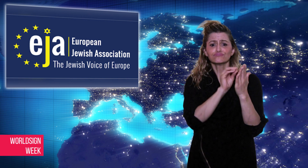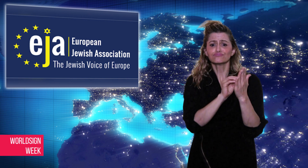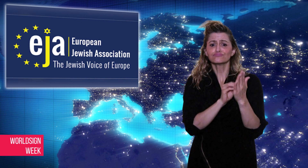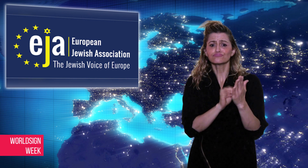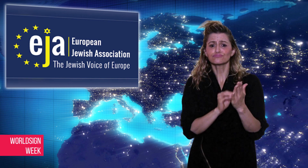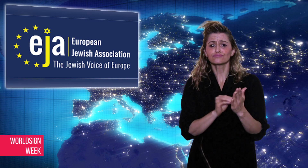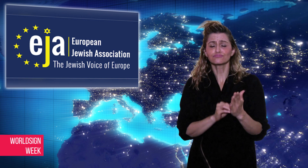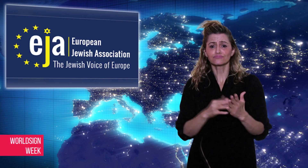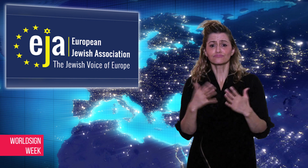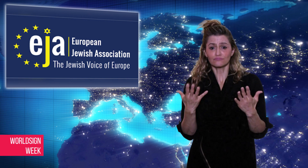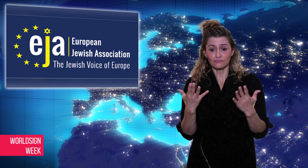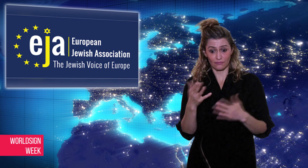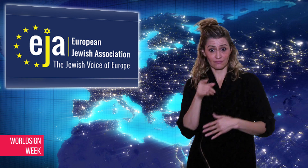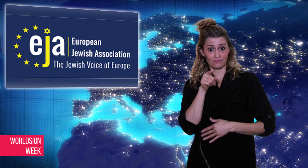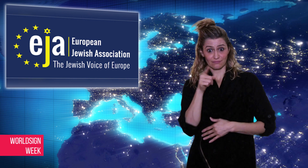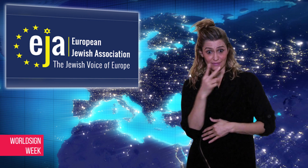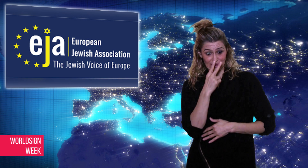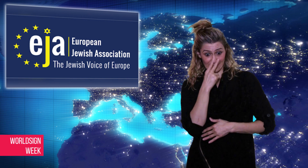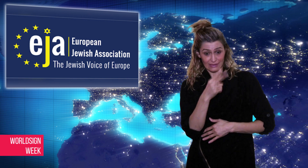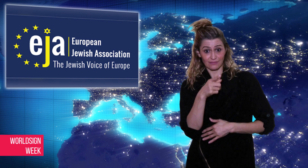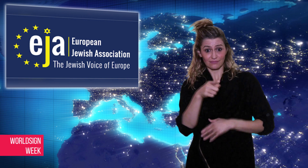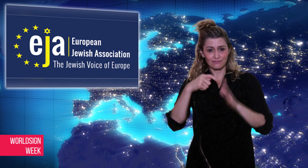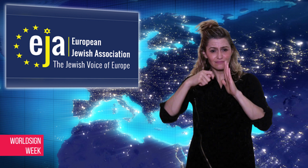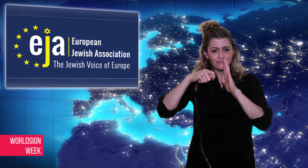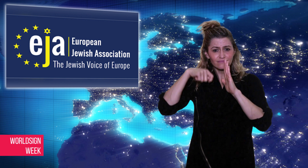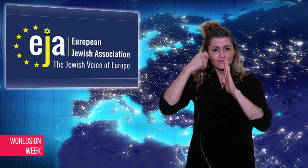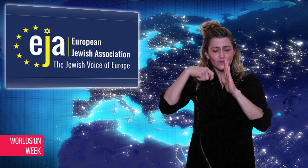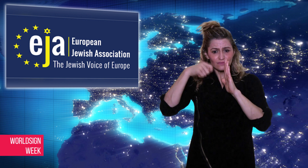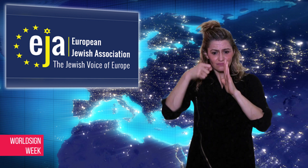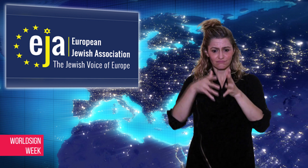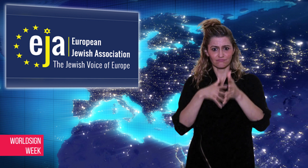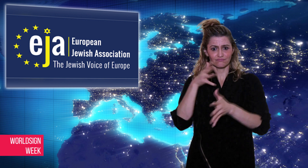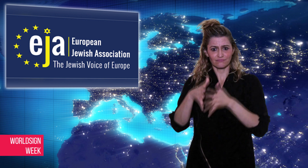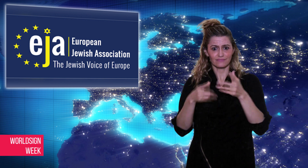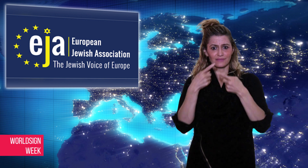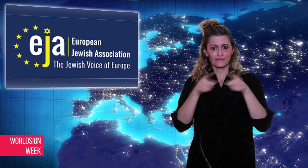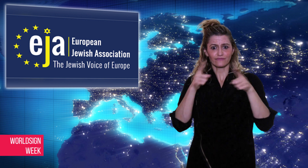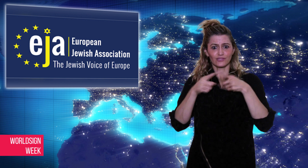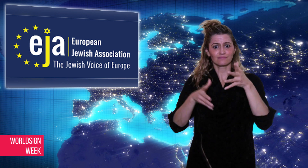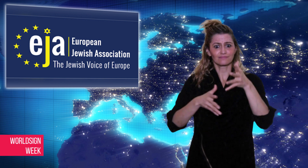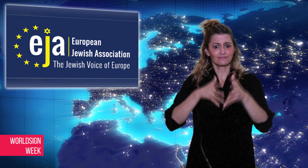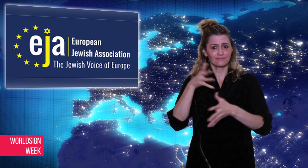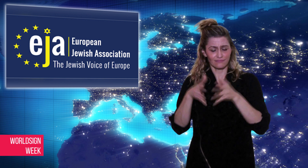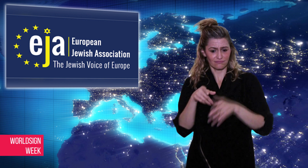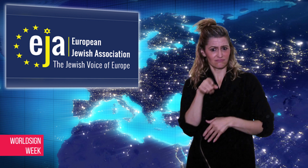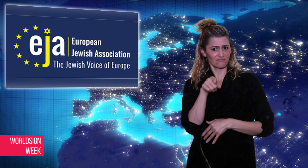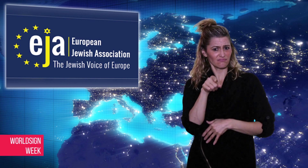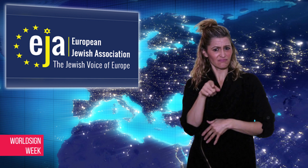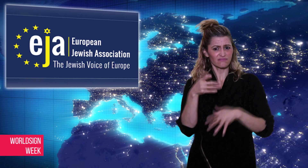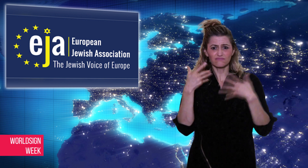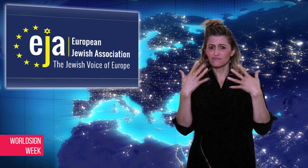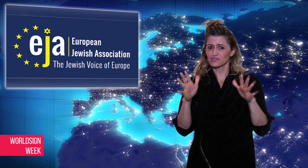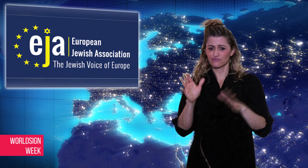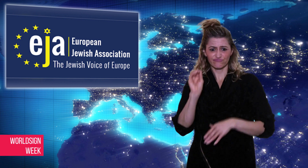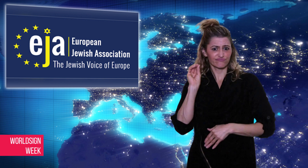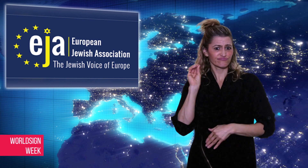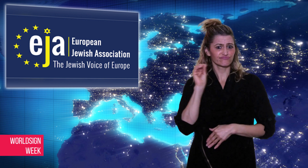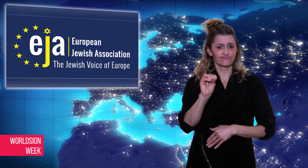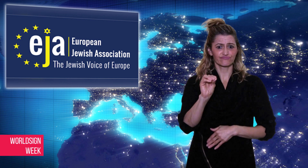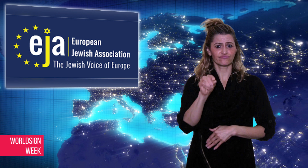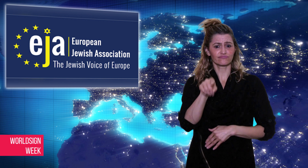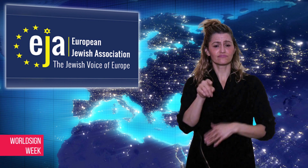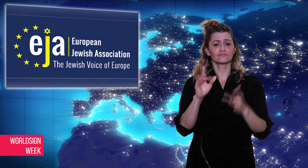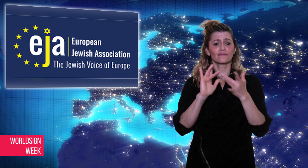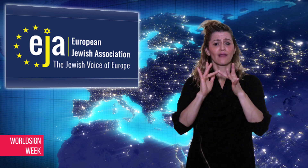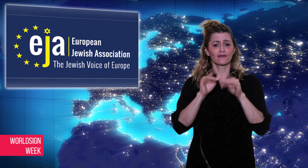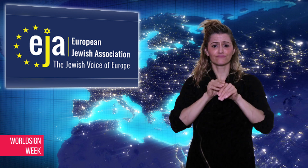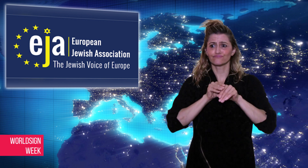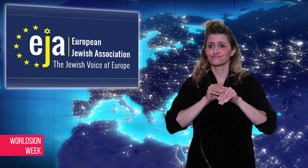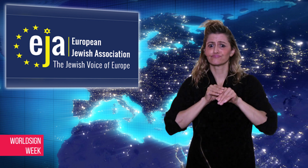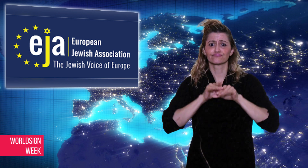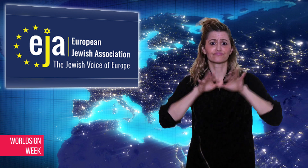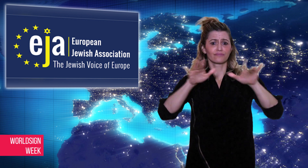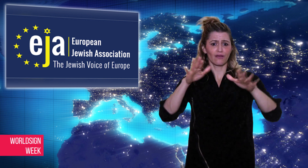signs that are used in Flemish Sign Language and